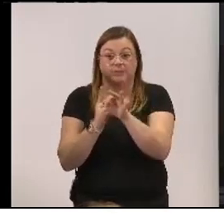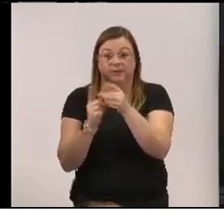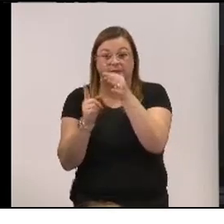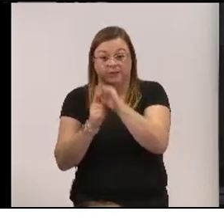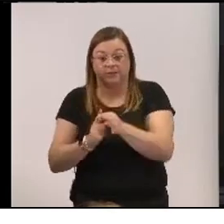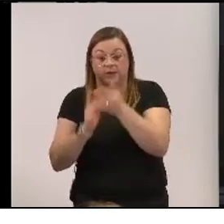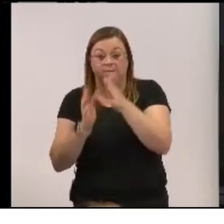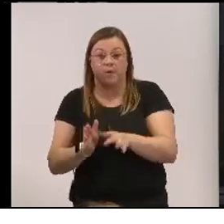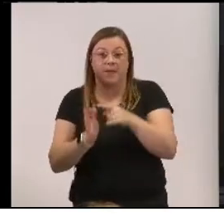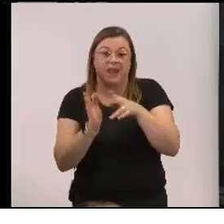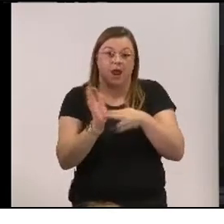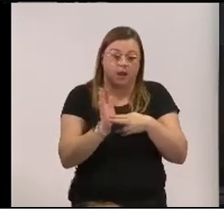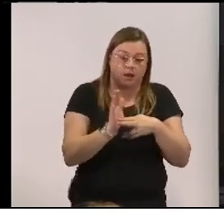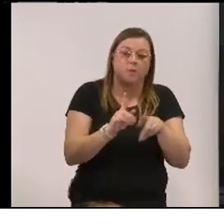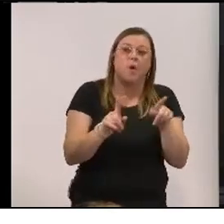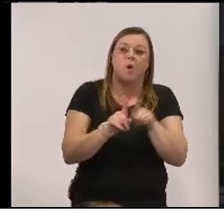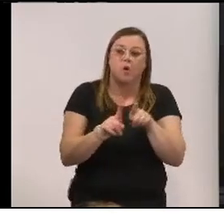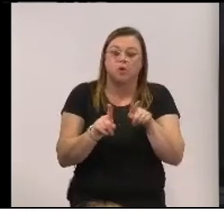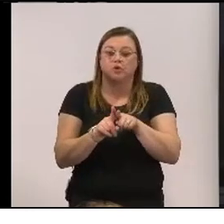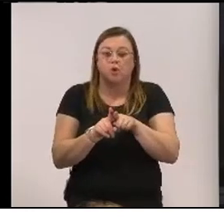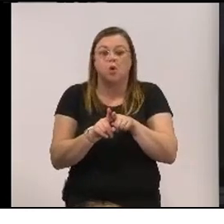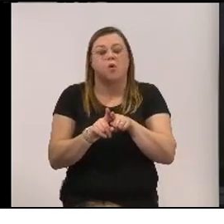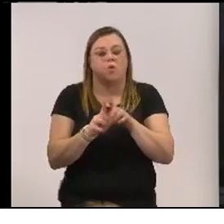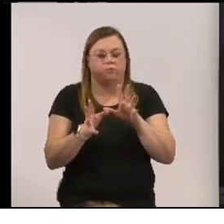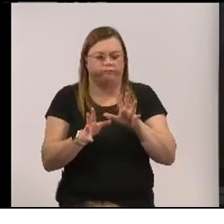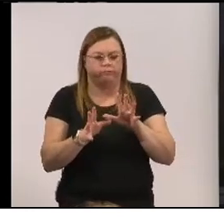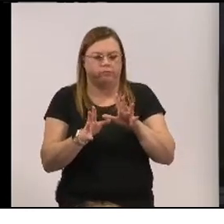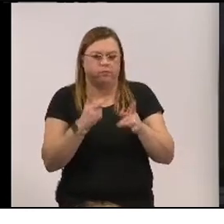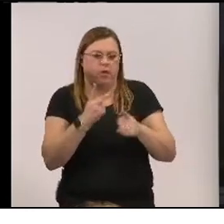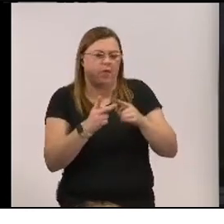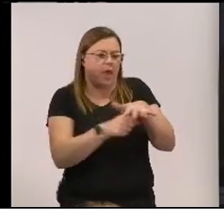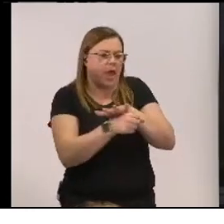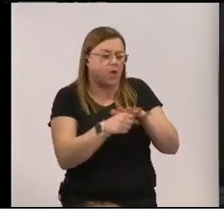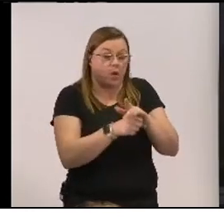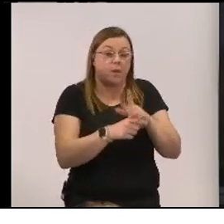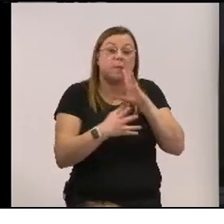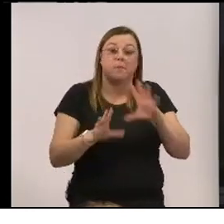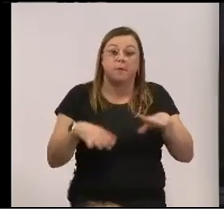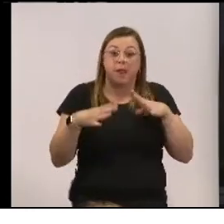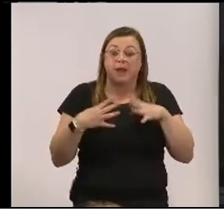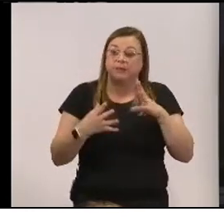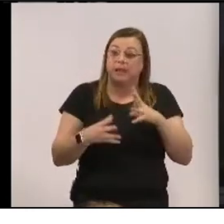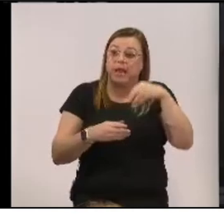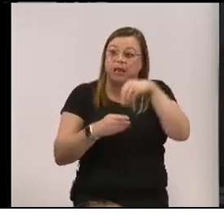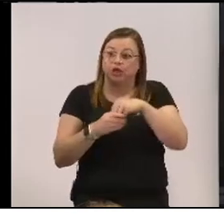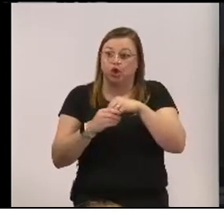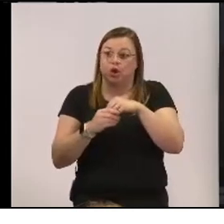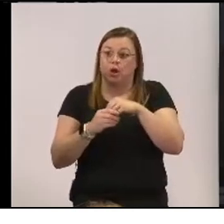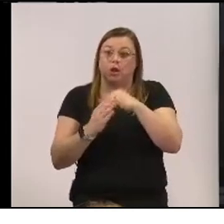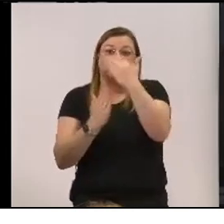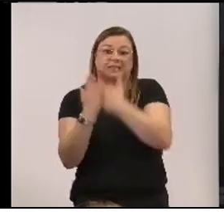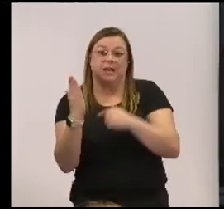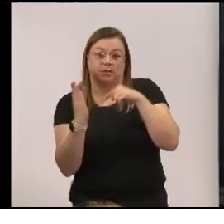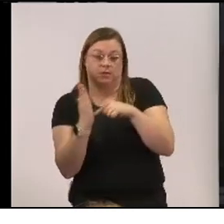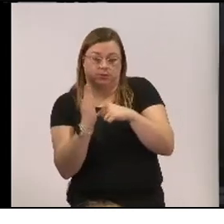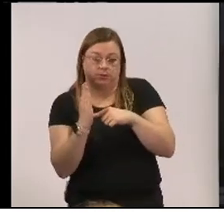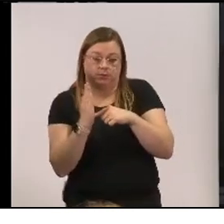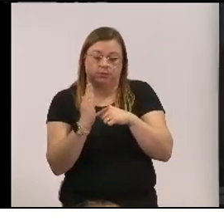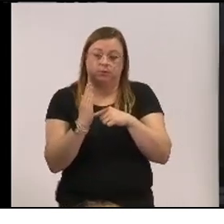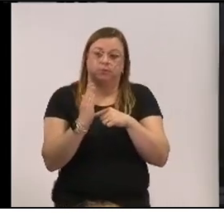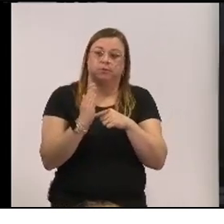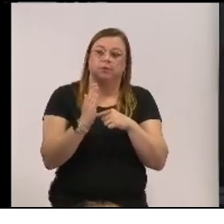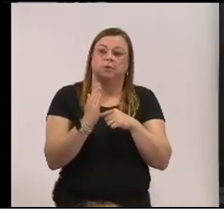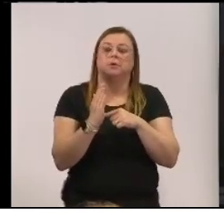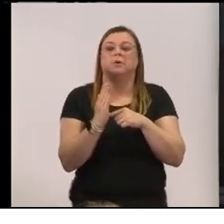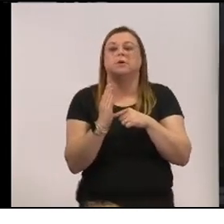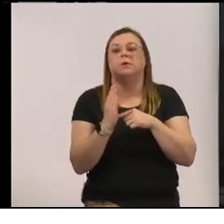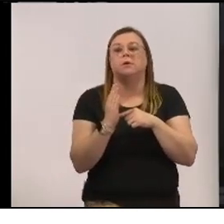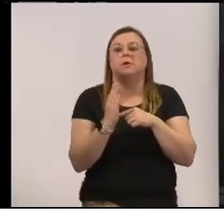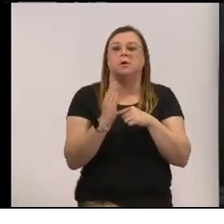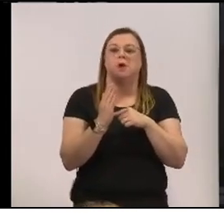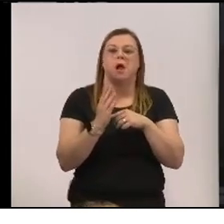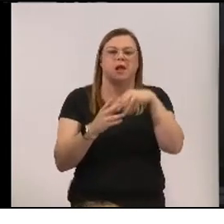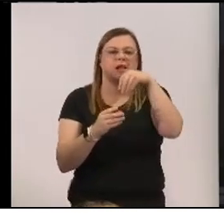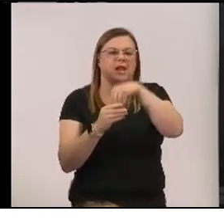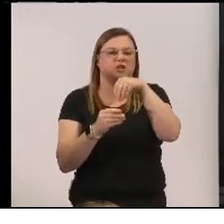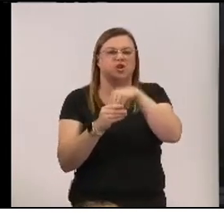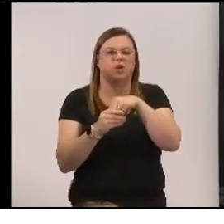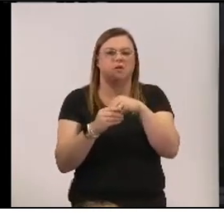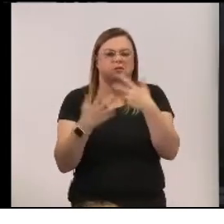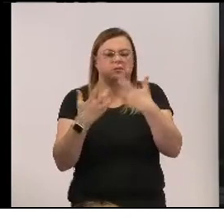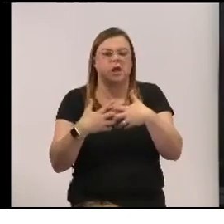the EN but also recap and prepares also internal standards or internal technical documentations.